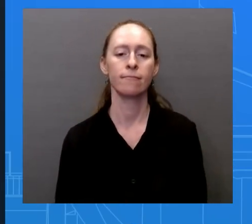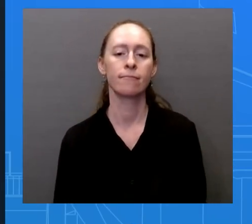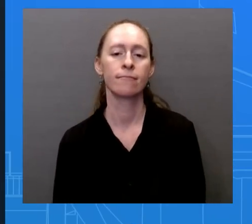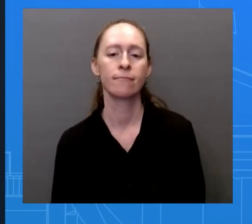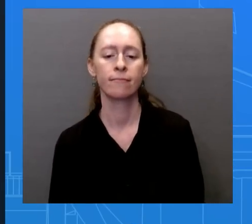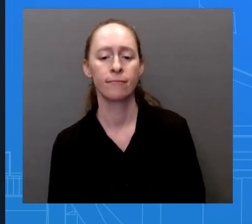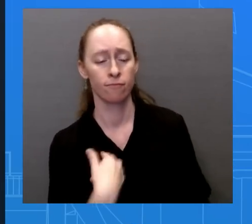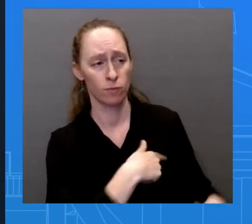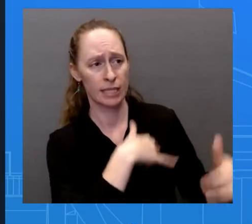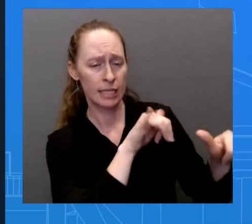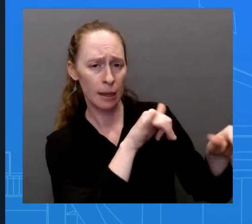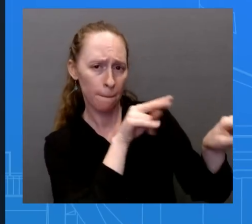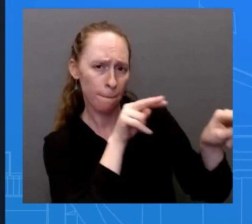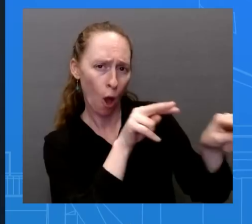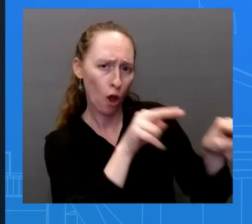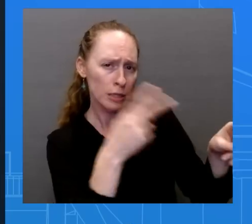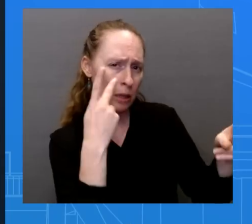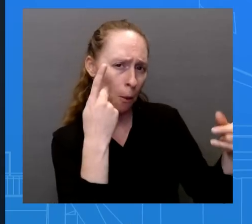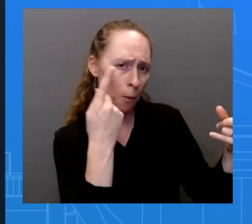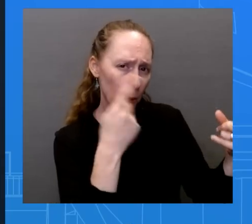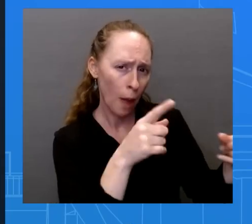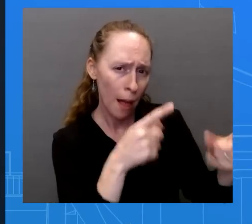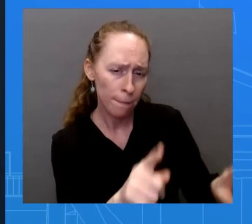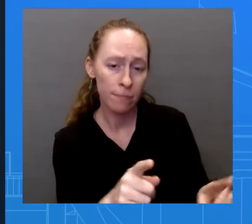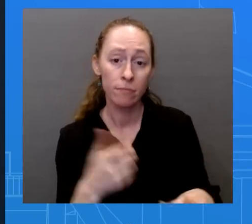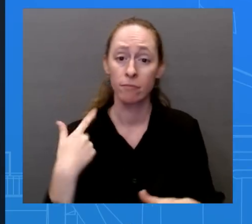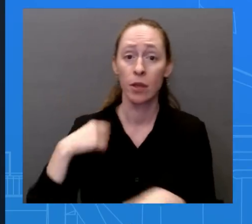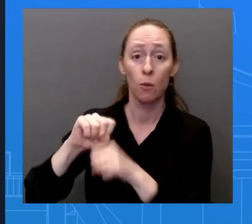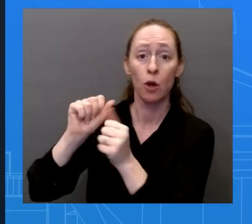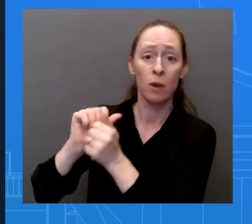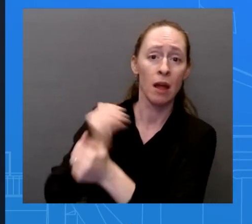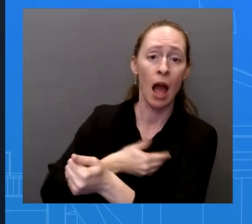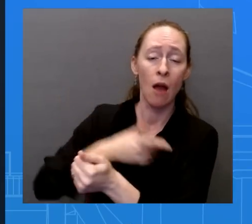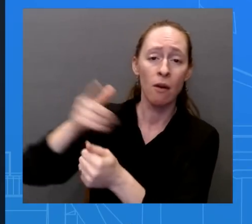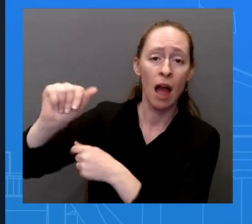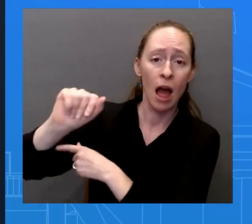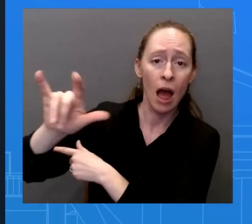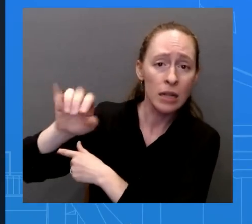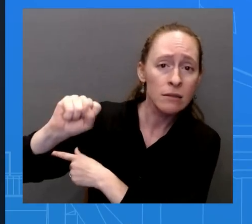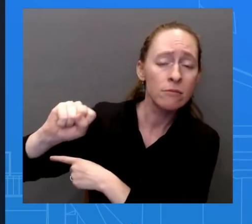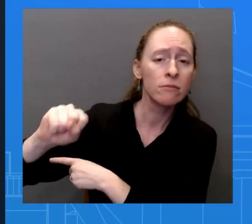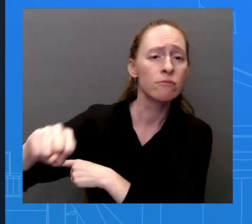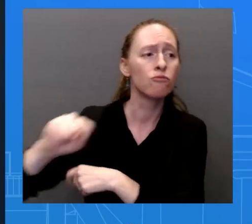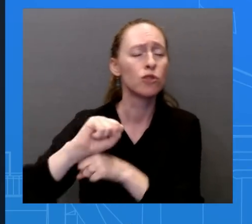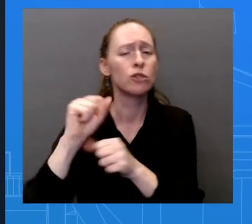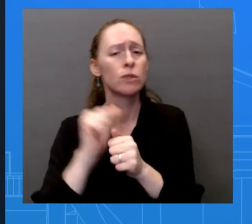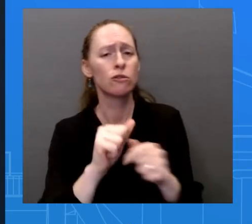and also with our -- with members of Congress. And decisions will be made once that -- once that --